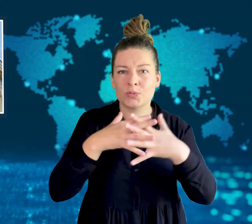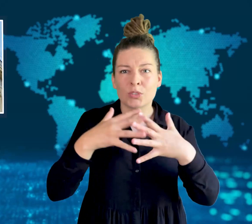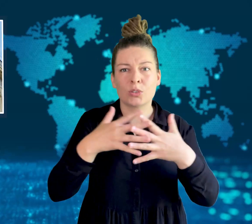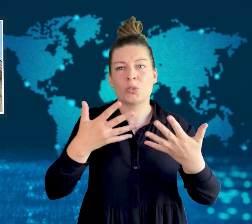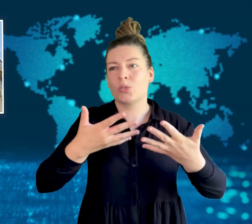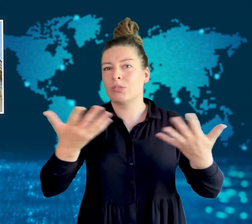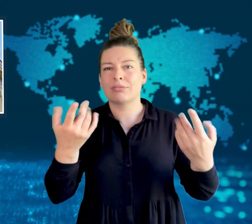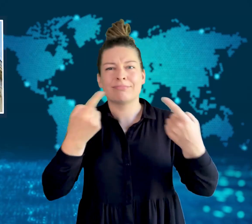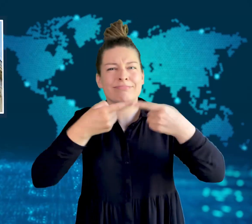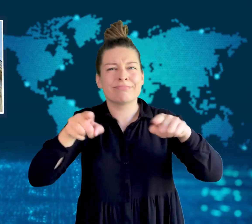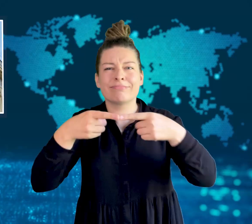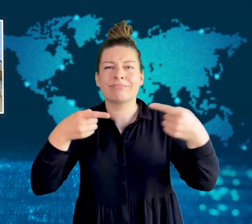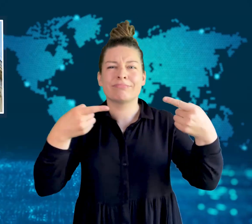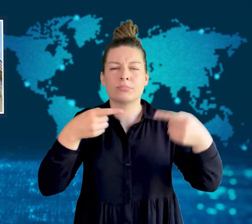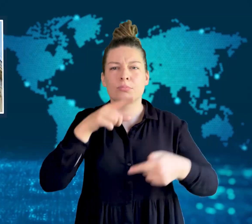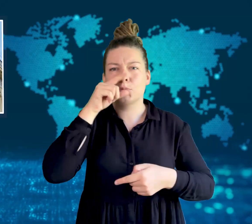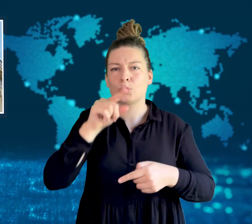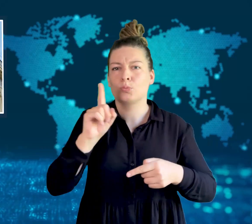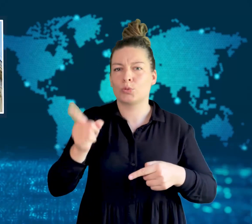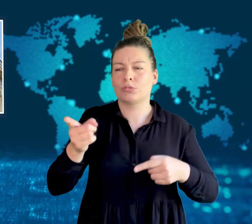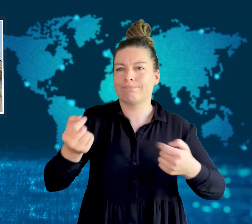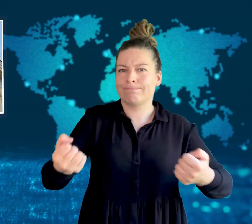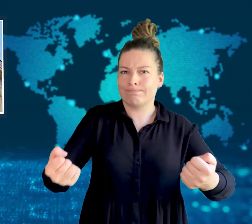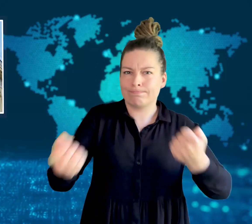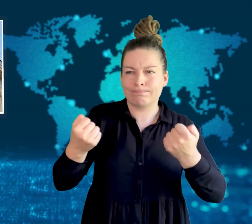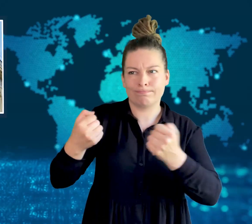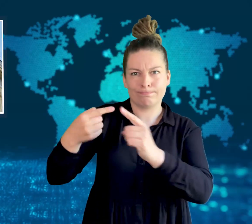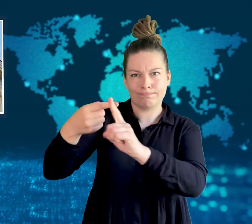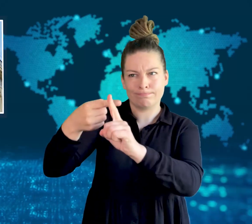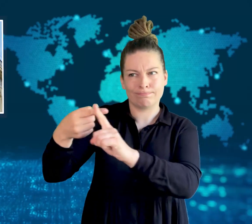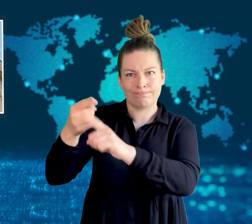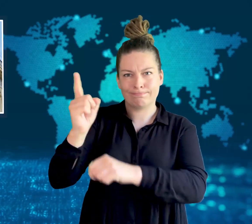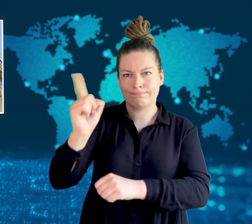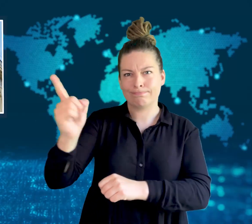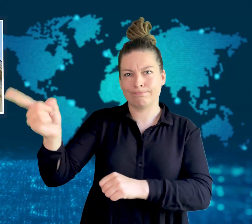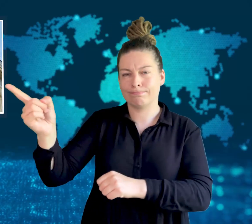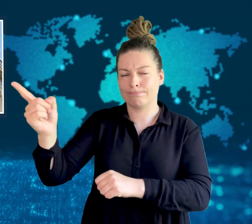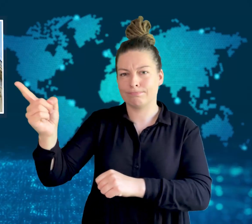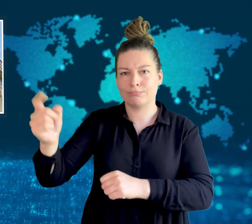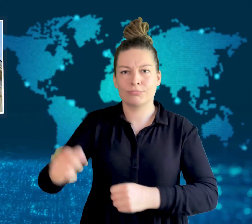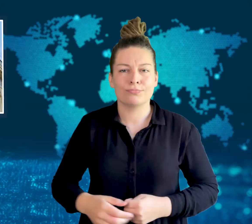and may lash out to those who voice opposition to him or to the war.